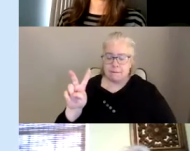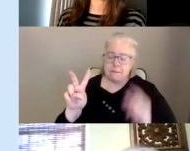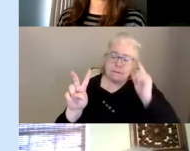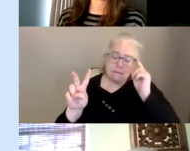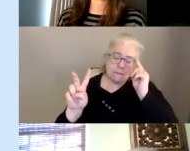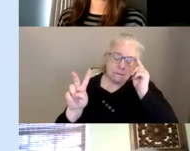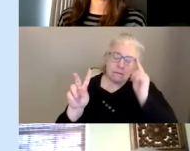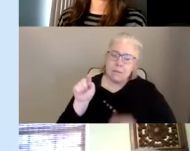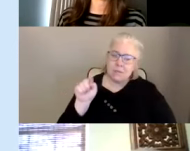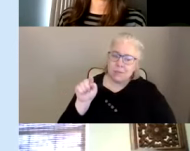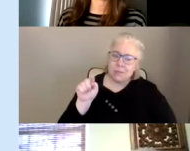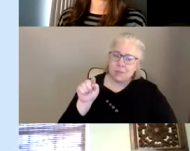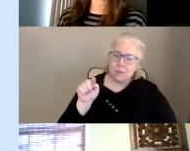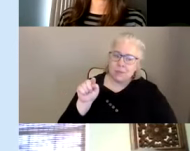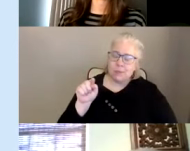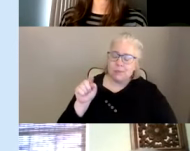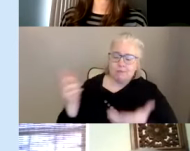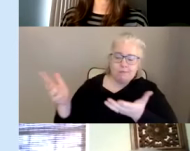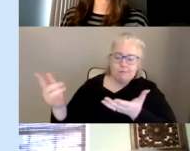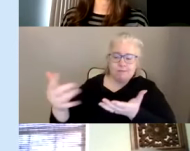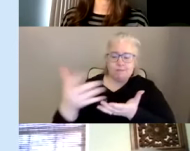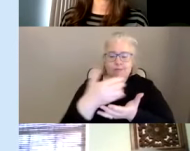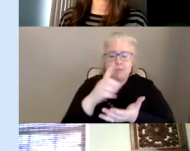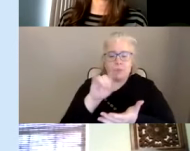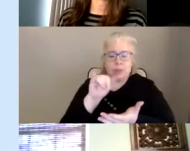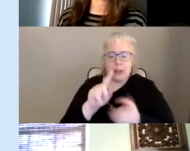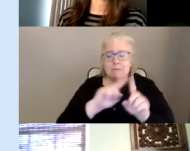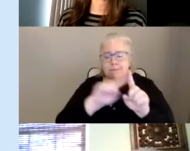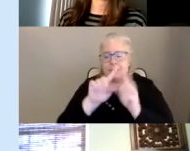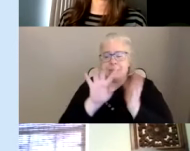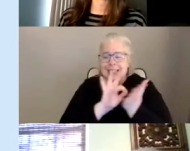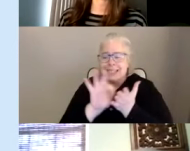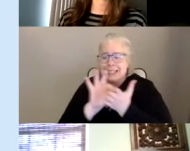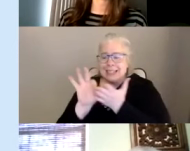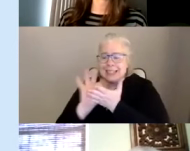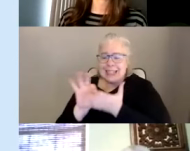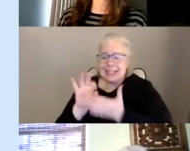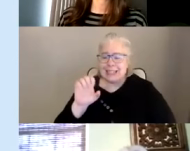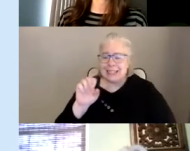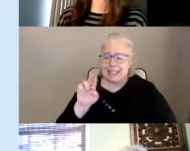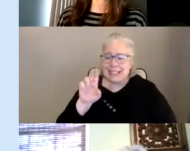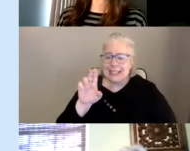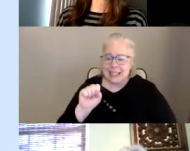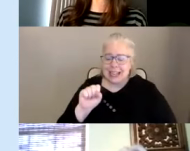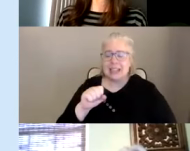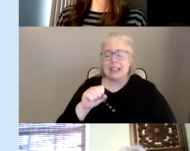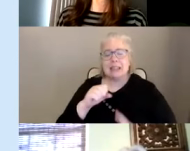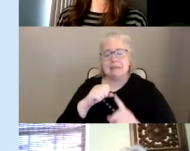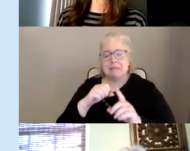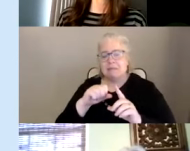This takes data from census information as well as other reliable data sources.